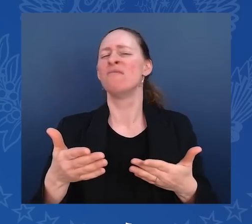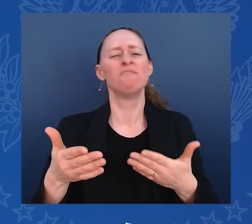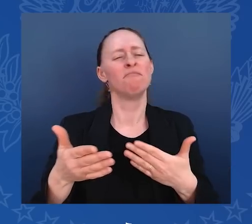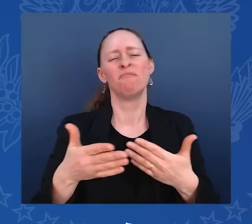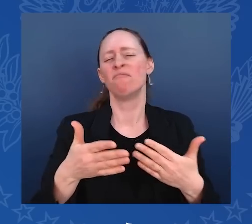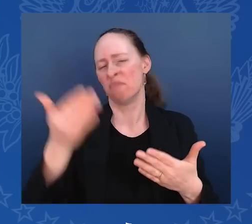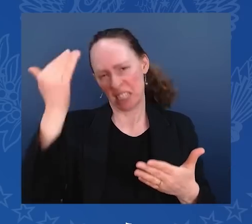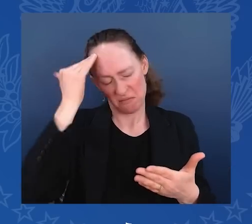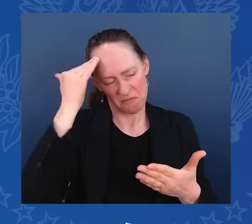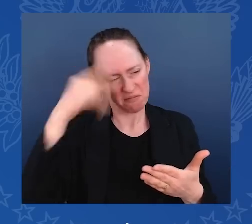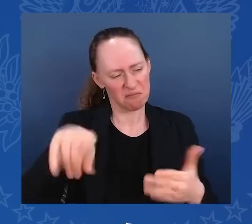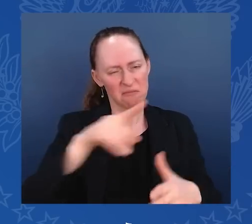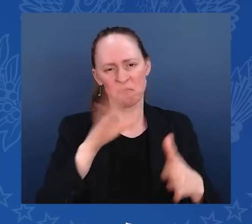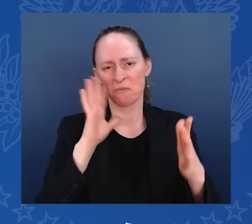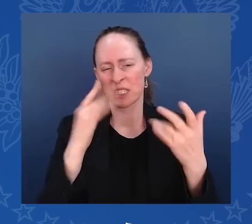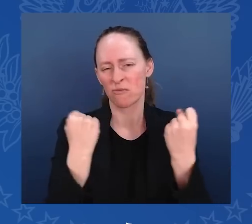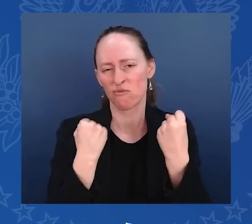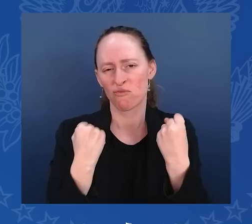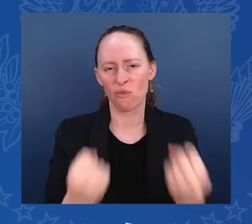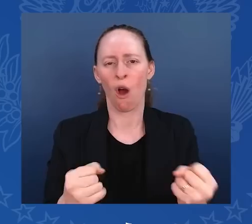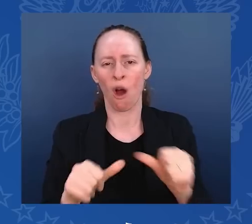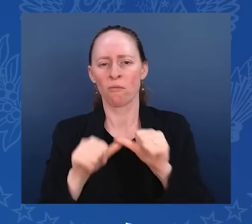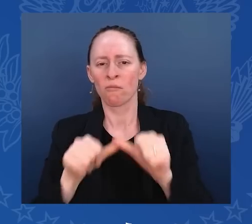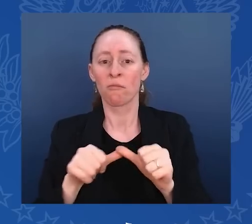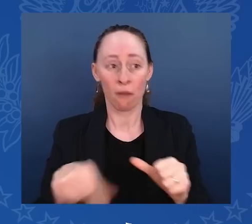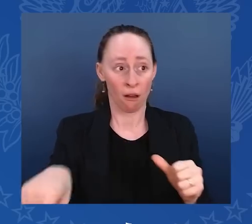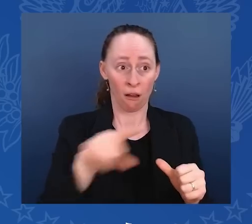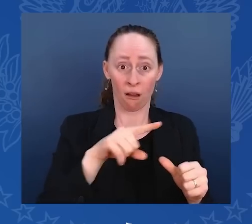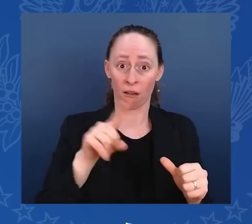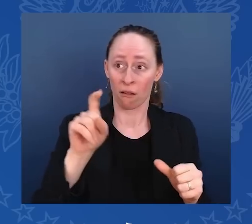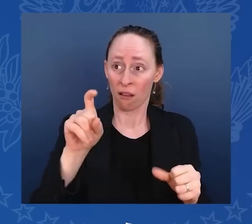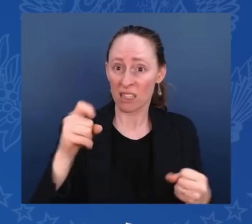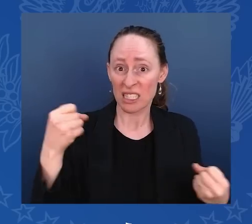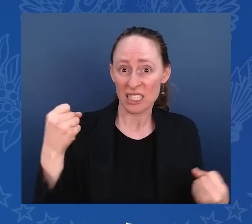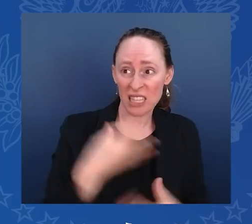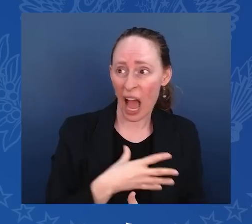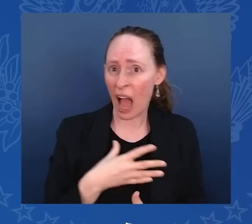None of us should fear it'll -- he'll overcome us. And we're going to relentlessly pursue